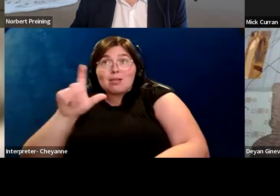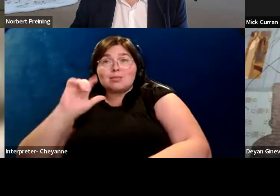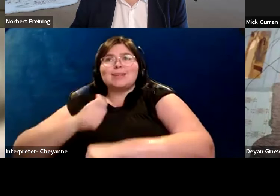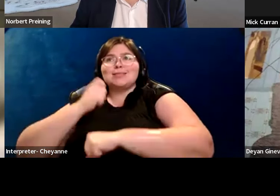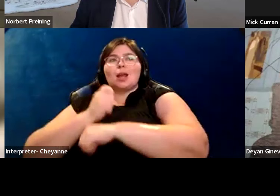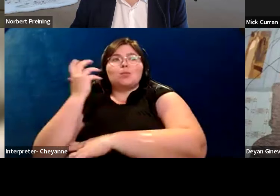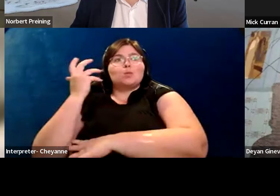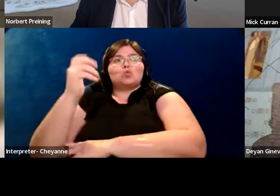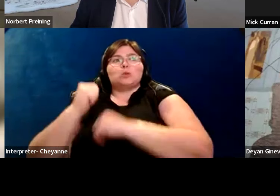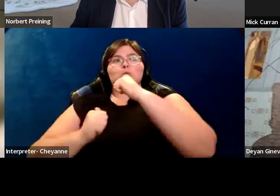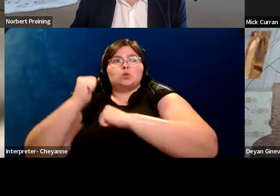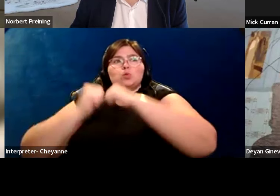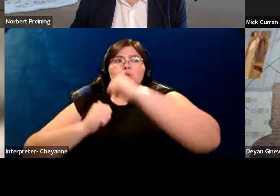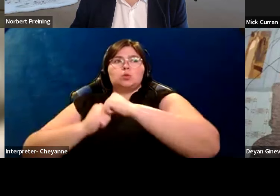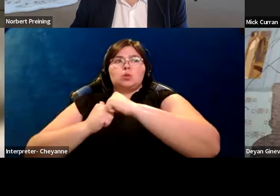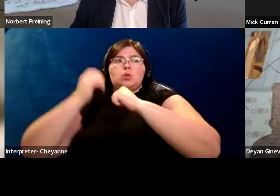that we can understand the full semantics